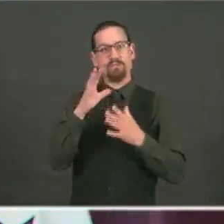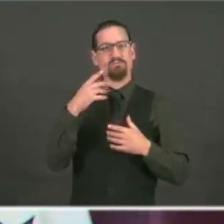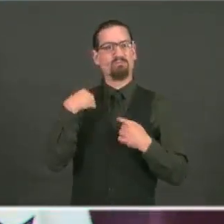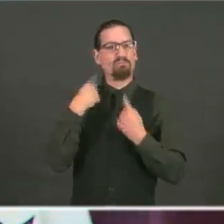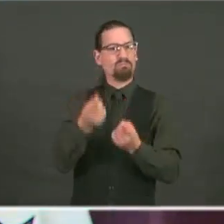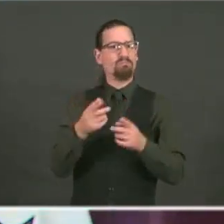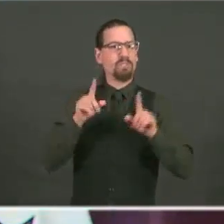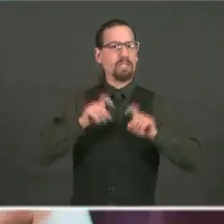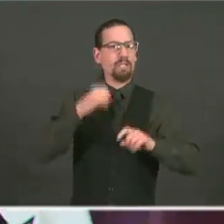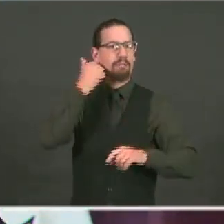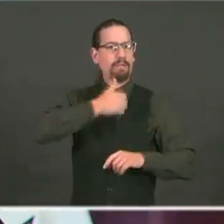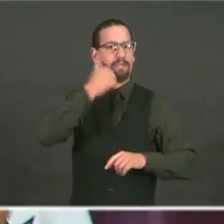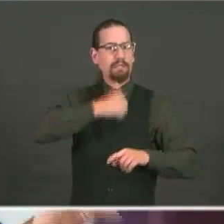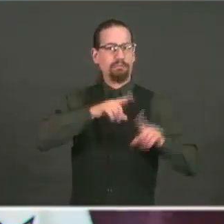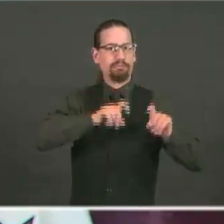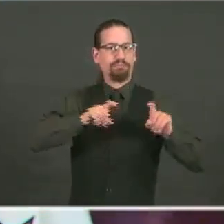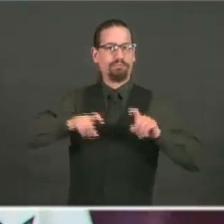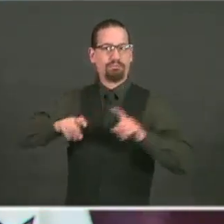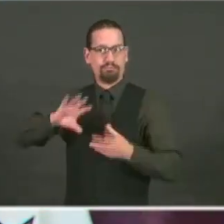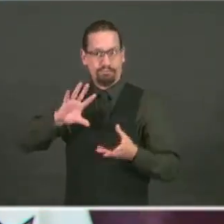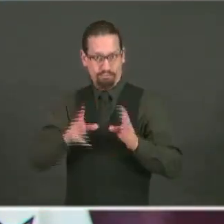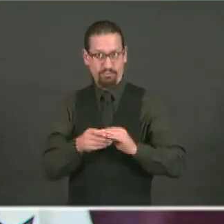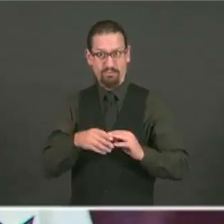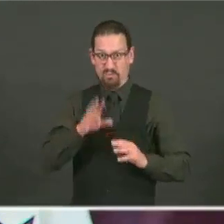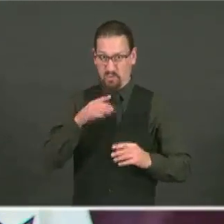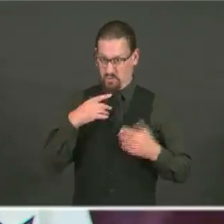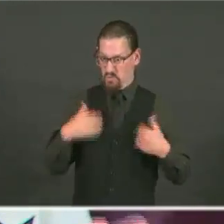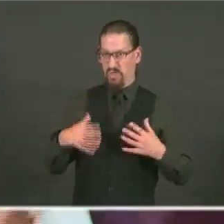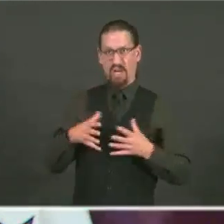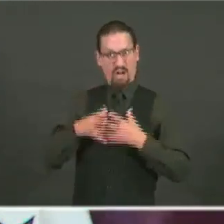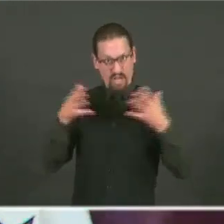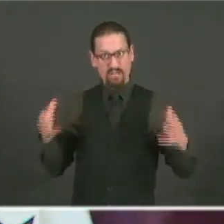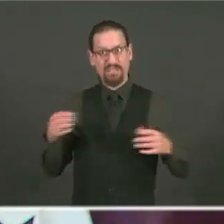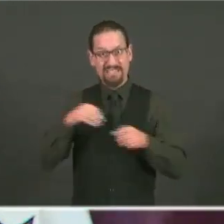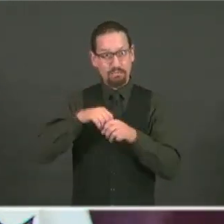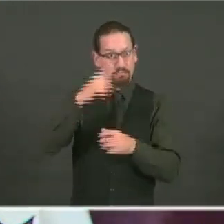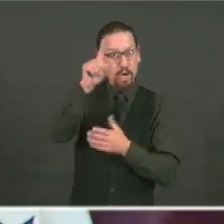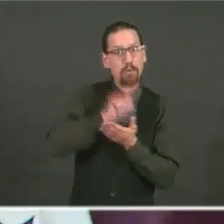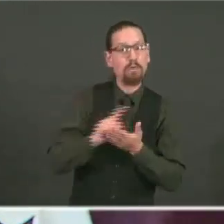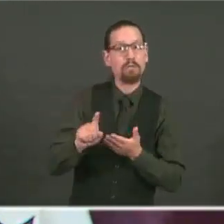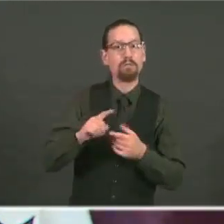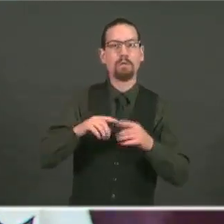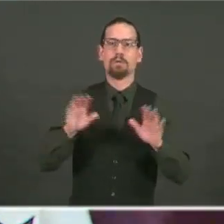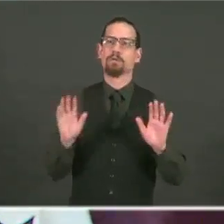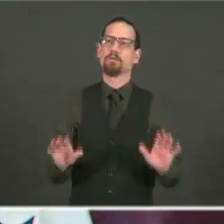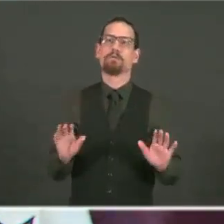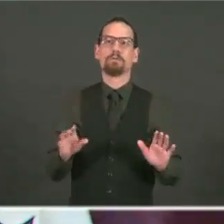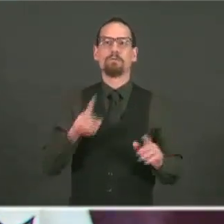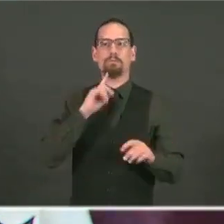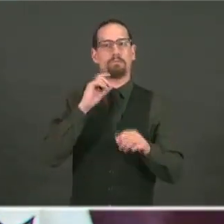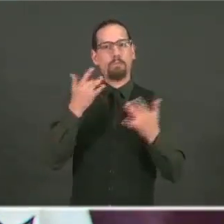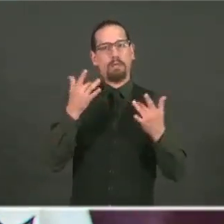OF 250 PEOPLE PER DAY JUST THROUGH THE K-12 TESTING SYSTEM. THAT IS A